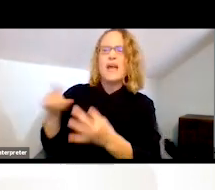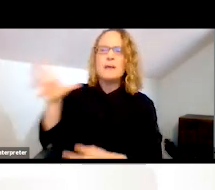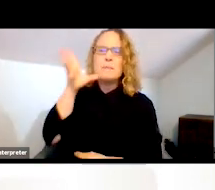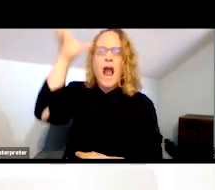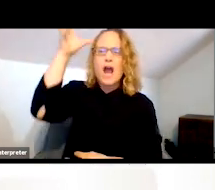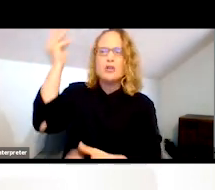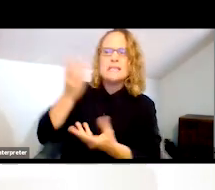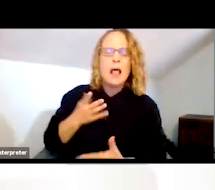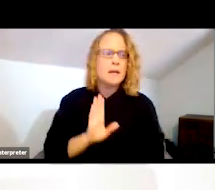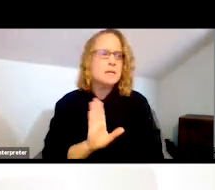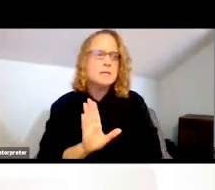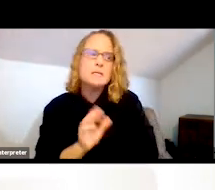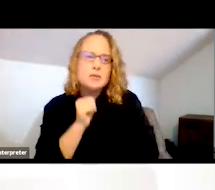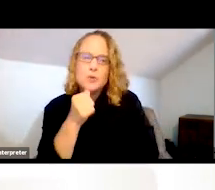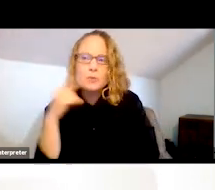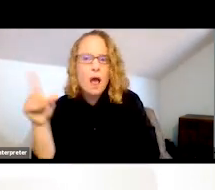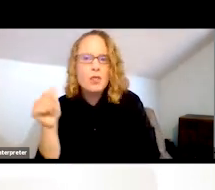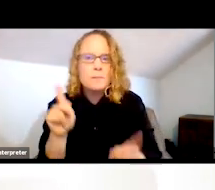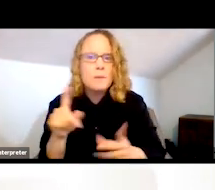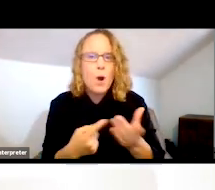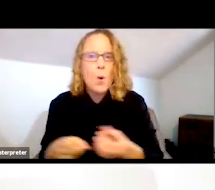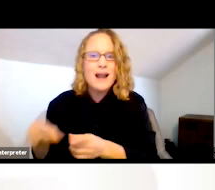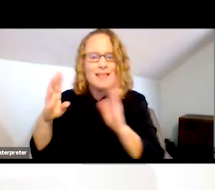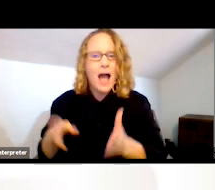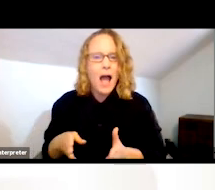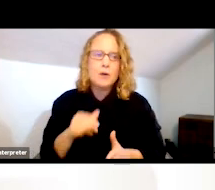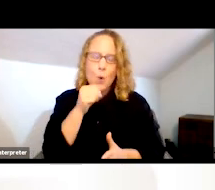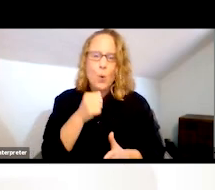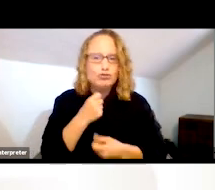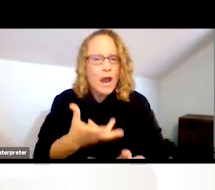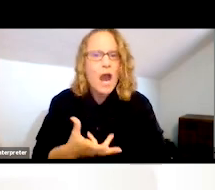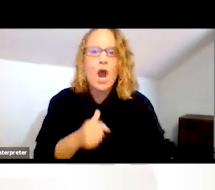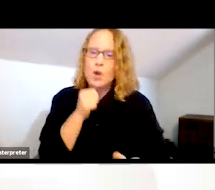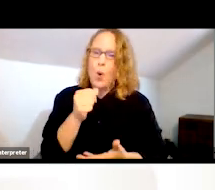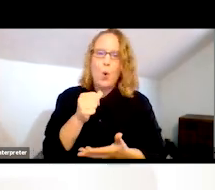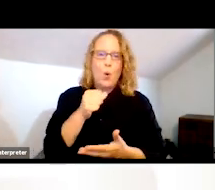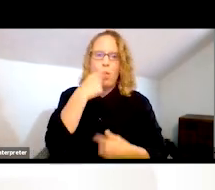I was able to honestly be able to tell my story. So going all the way back to childhood,